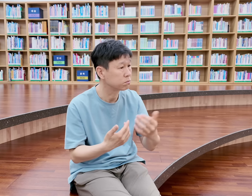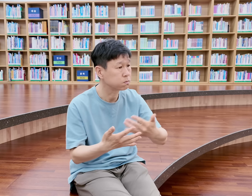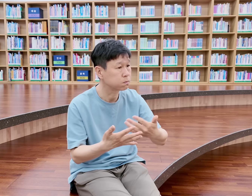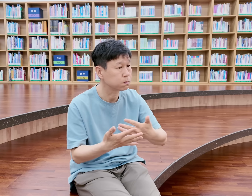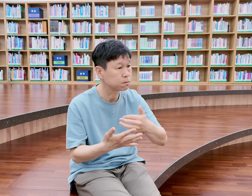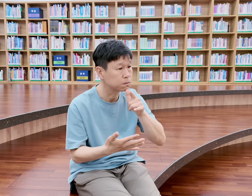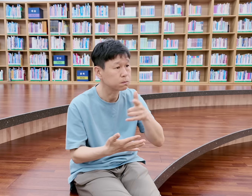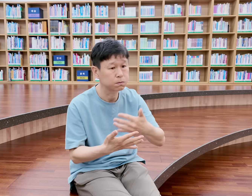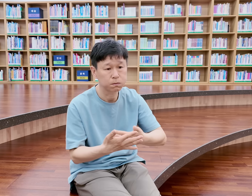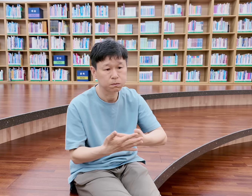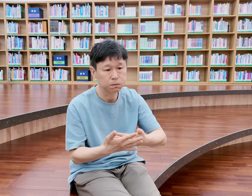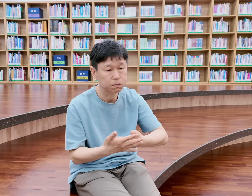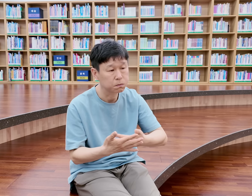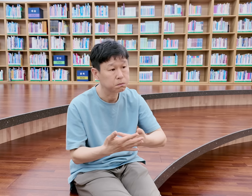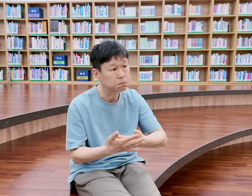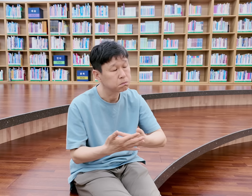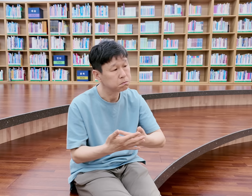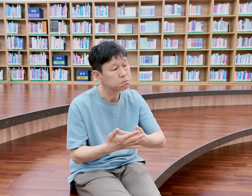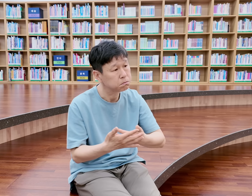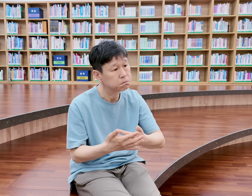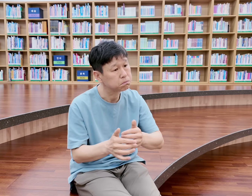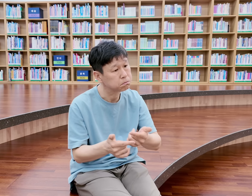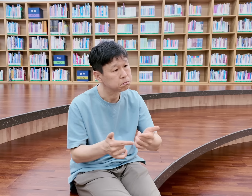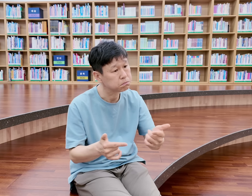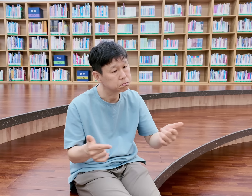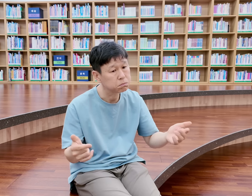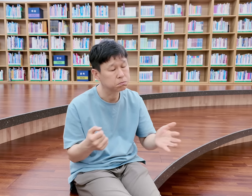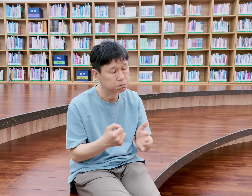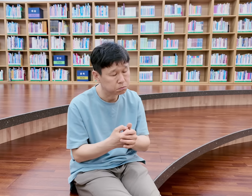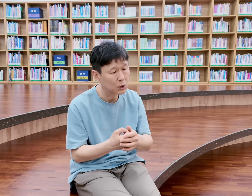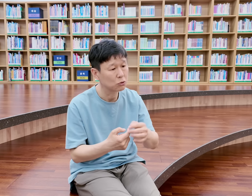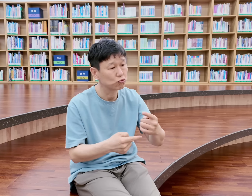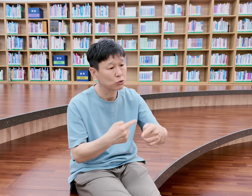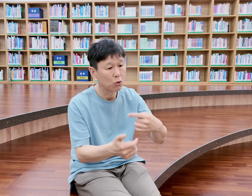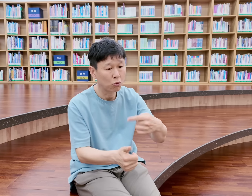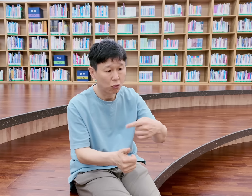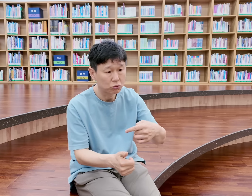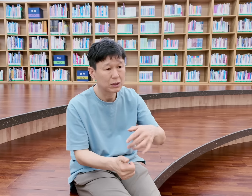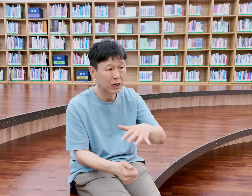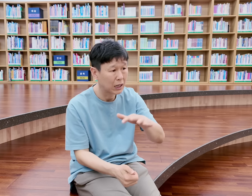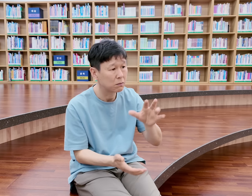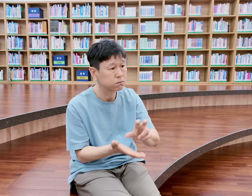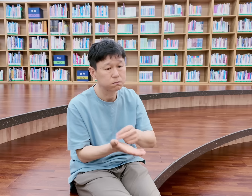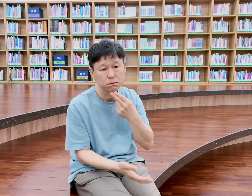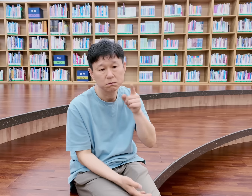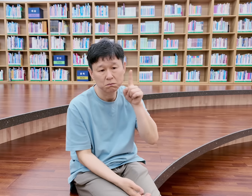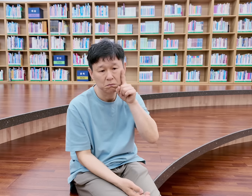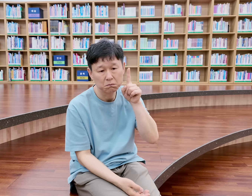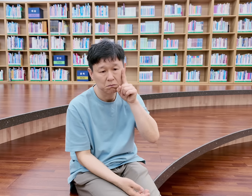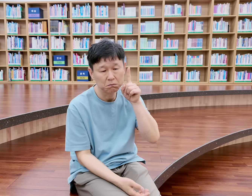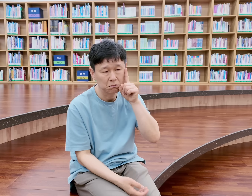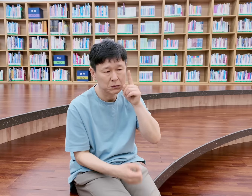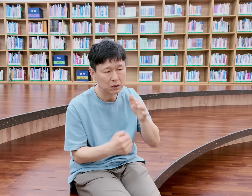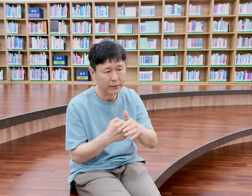watch videos, and do various other activities. There is no problem with teaching them in sign language, and